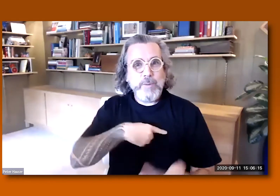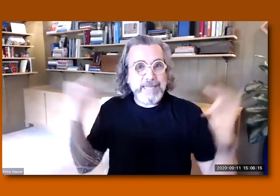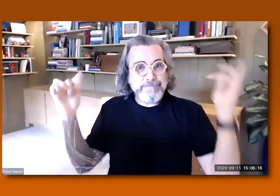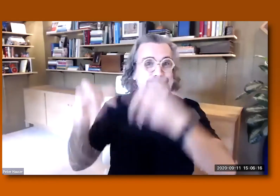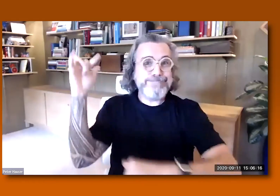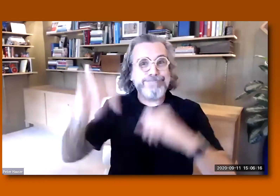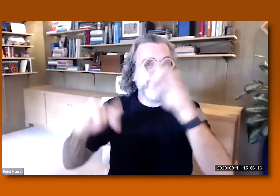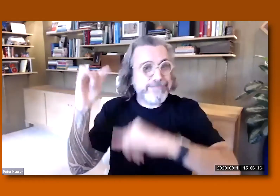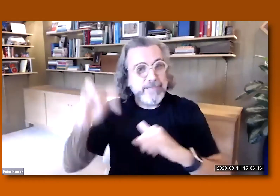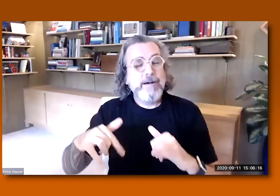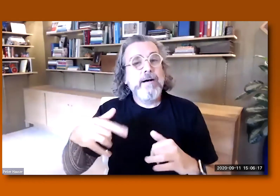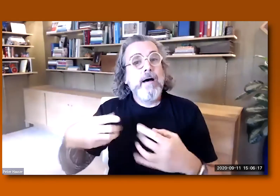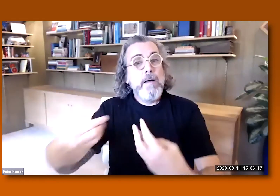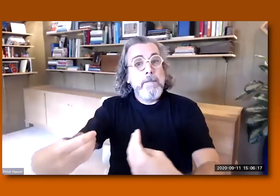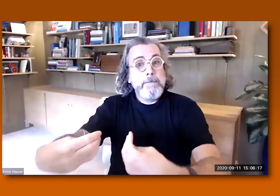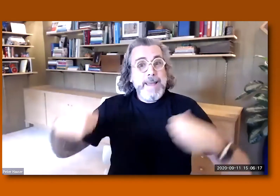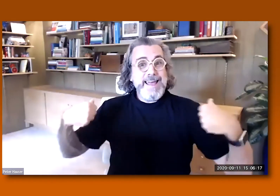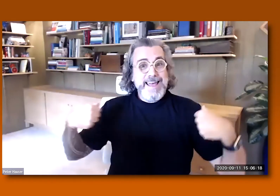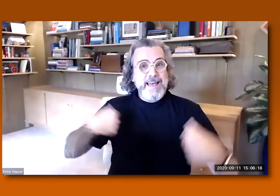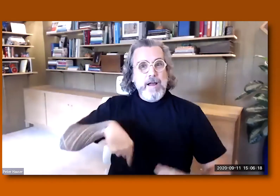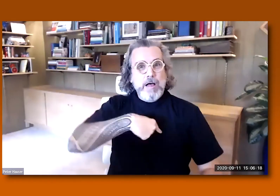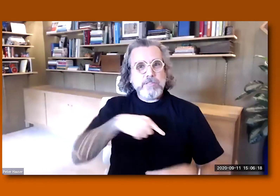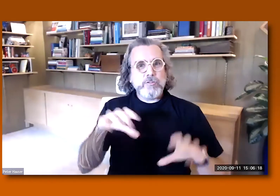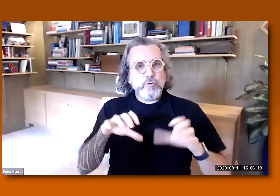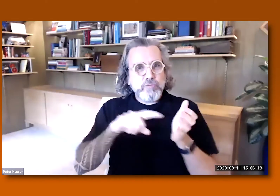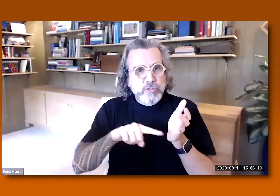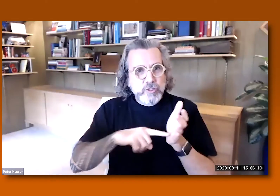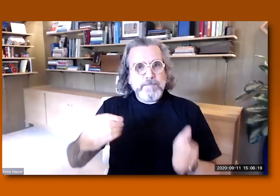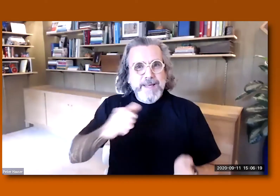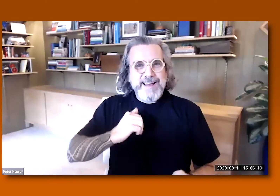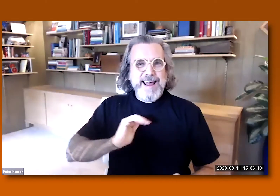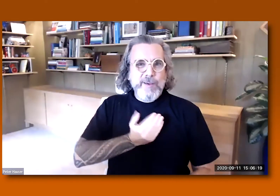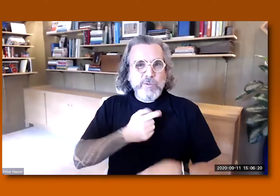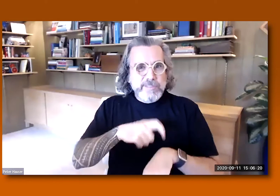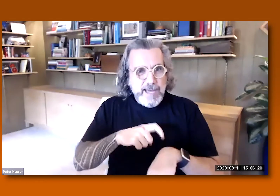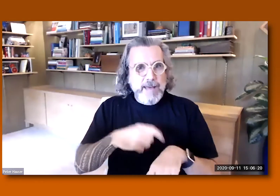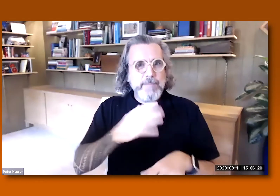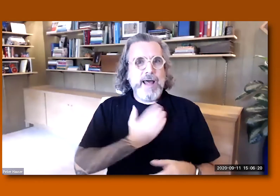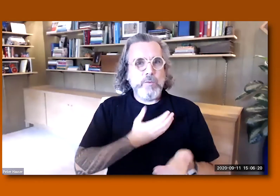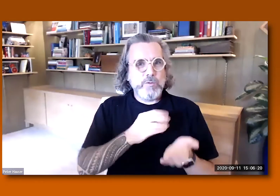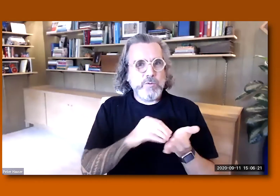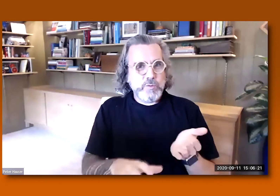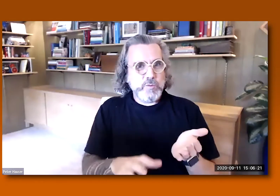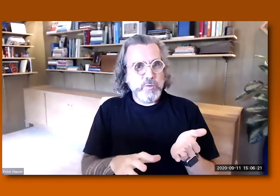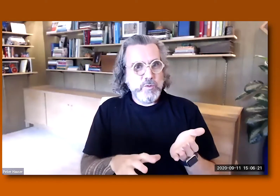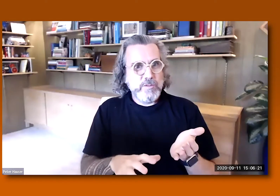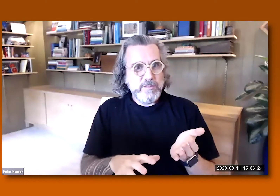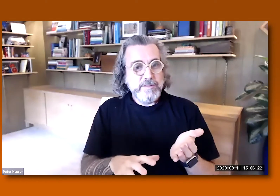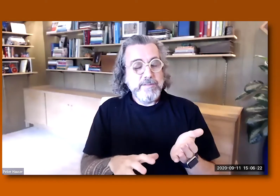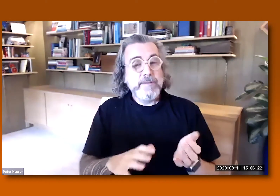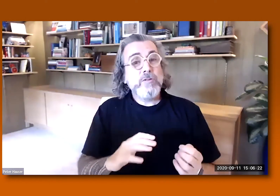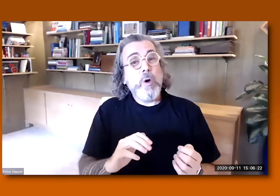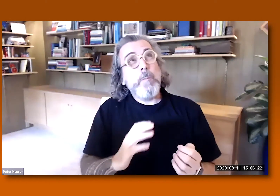So Gallaudet was the primary contract and grant recipient, but they had multiple subrecipients to pay us